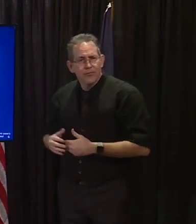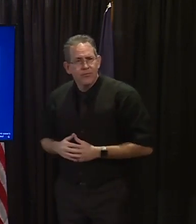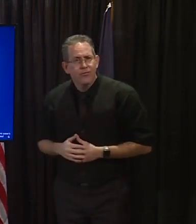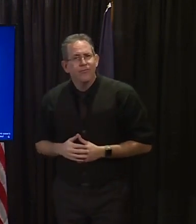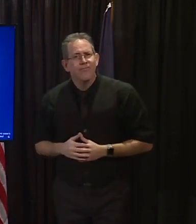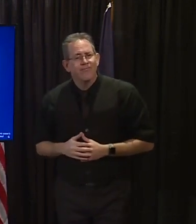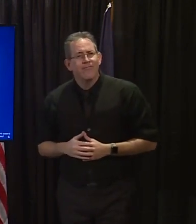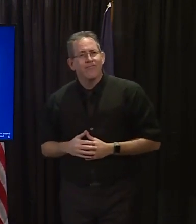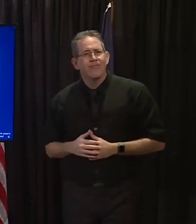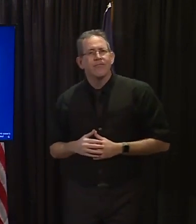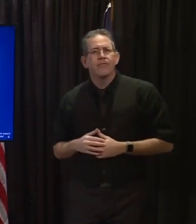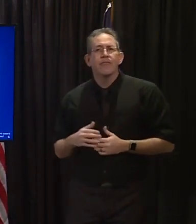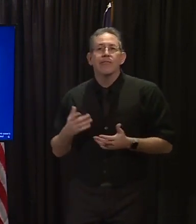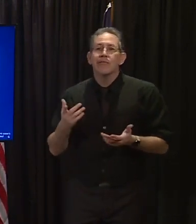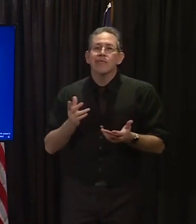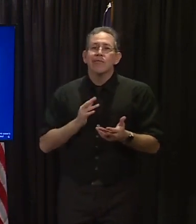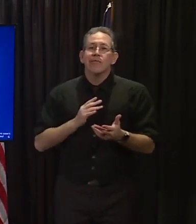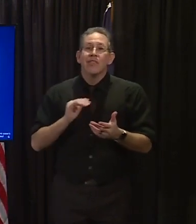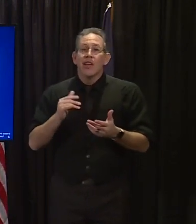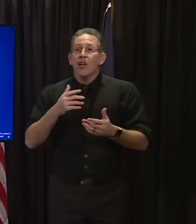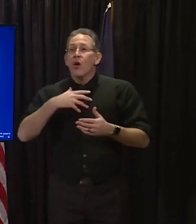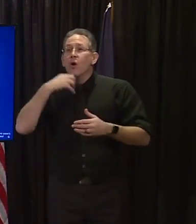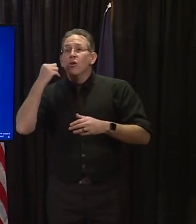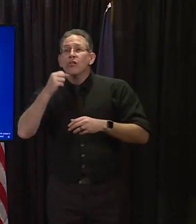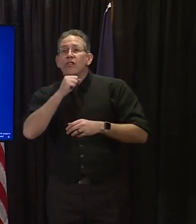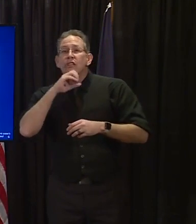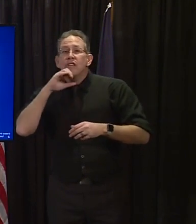relative to the rest of the country in our nursing homes. So that is certainly